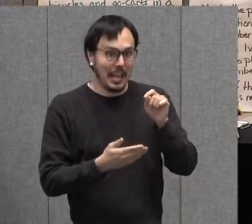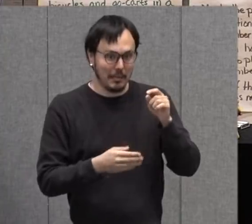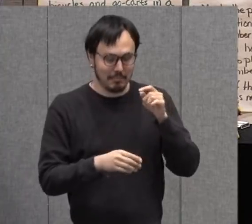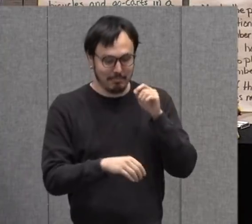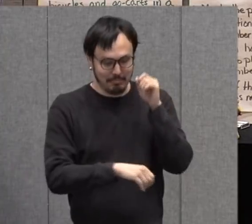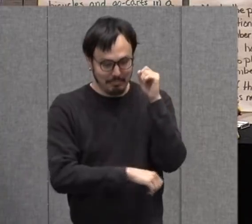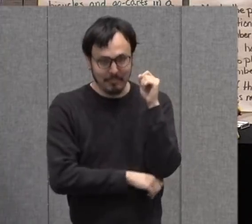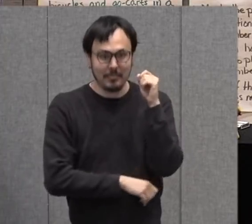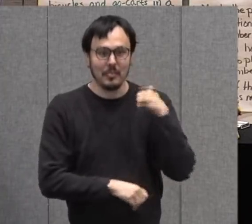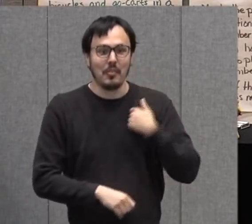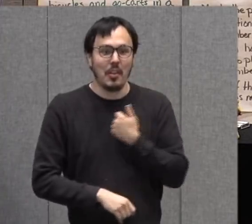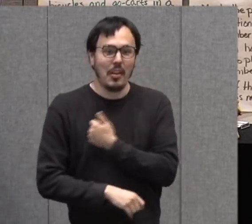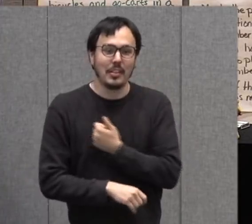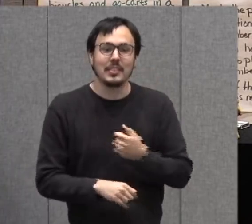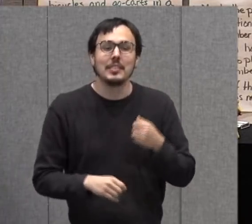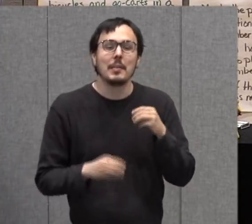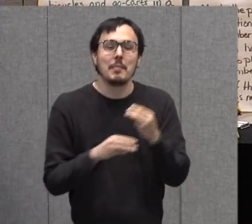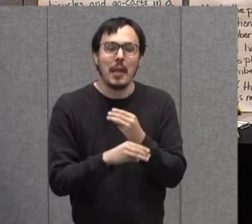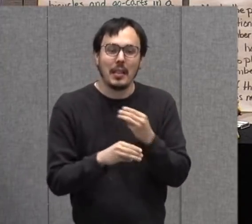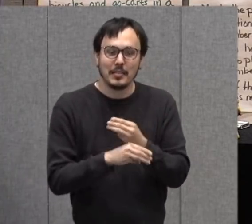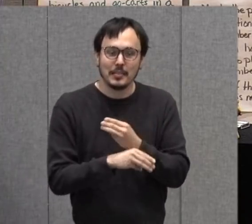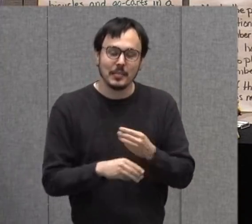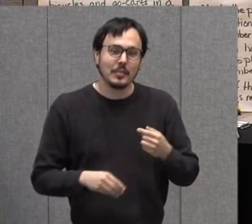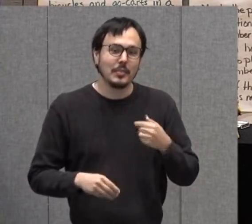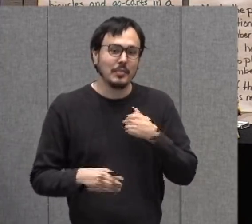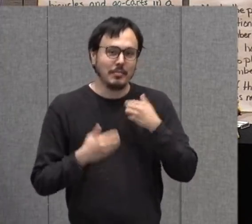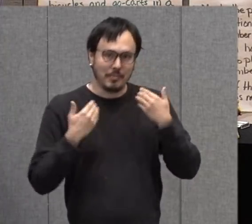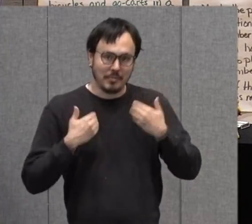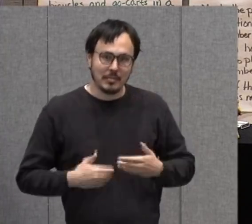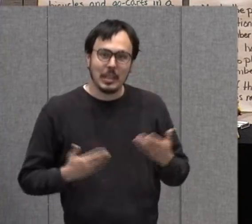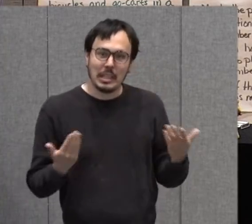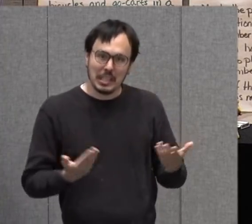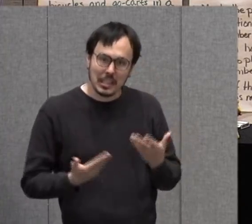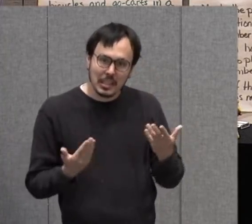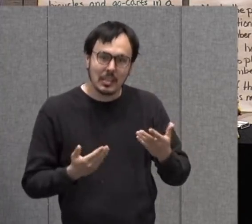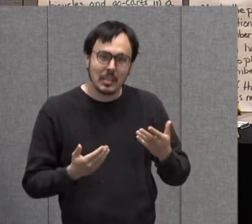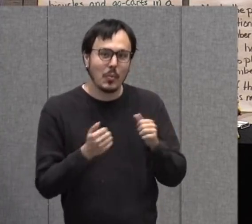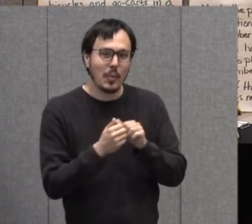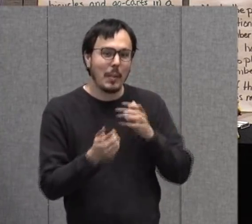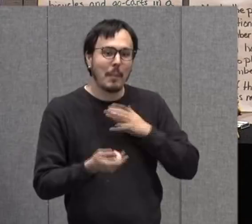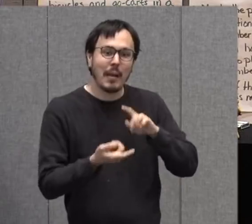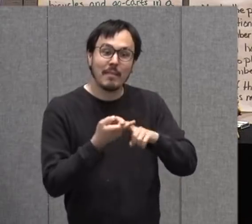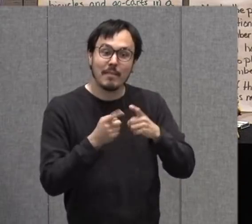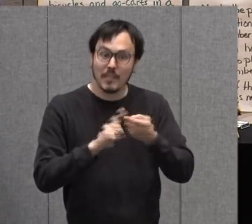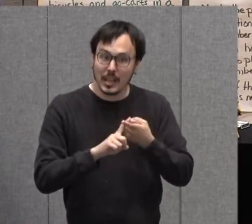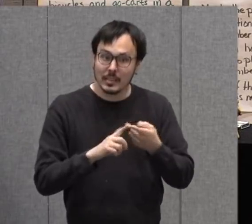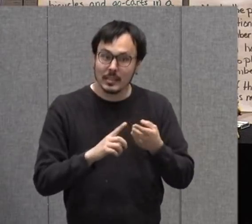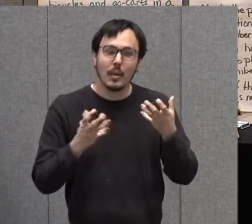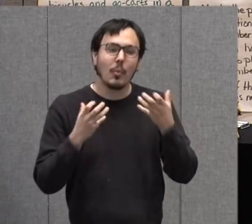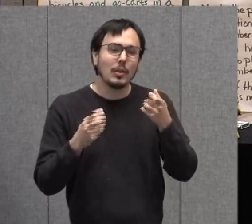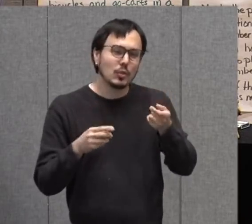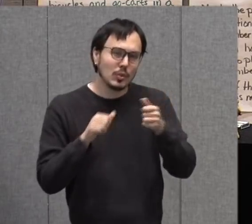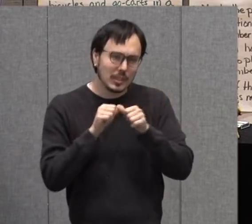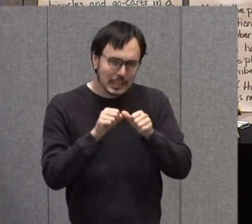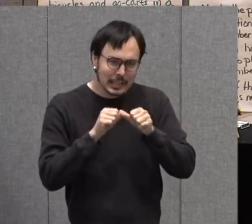and I have a bunch of my other teacher friends with me and we wanna keep you thinking about math and number sense